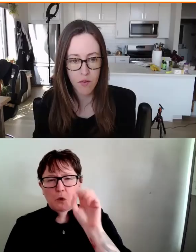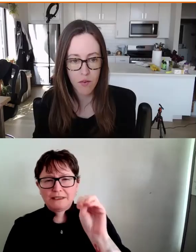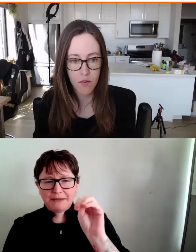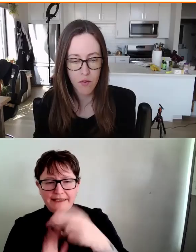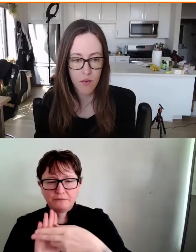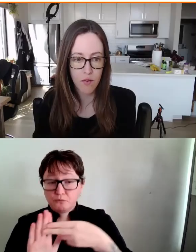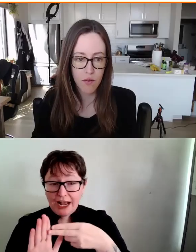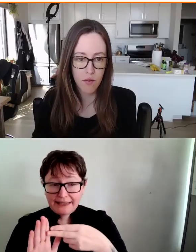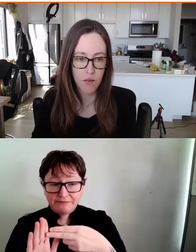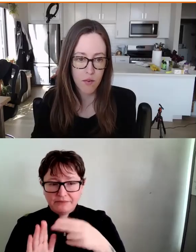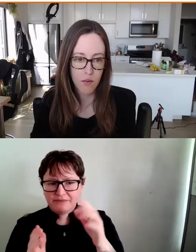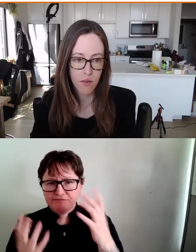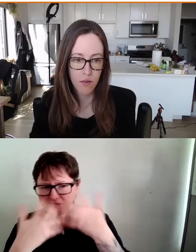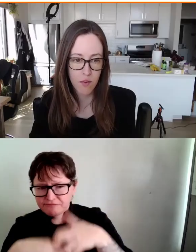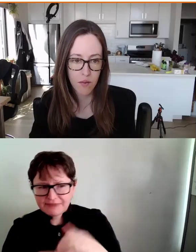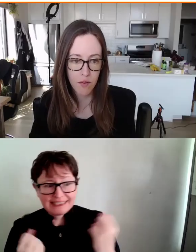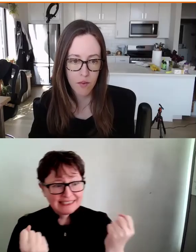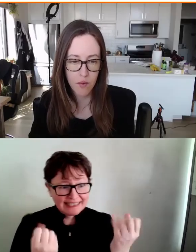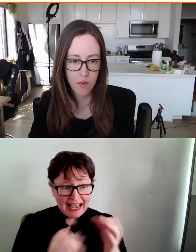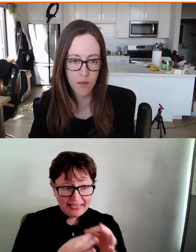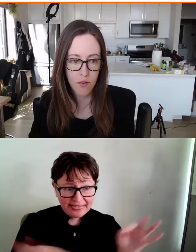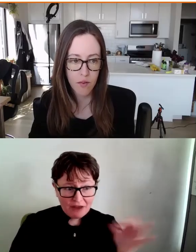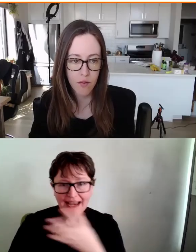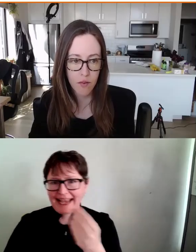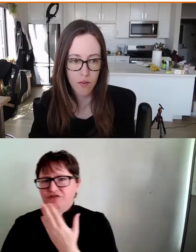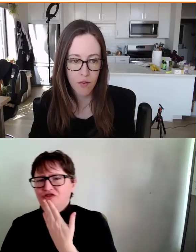a social media brand combining sign language and good food.